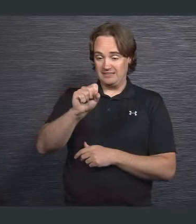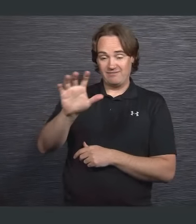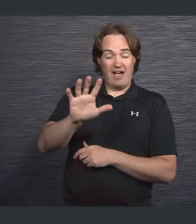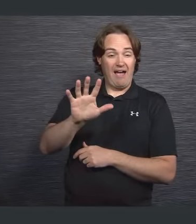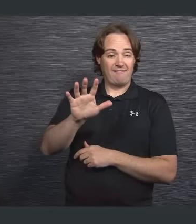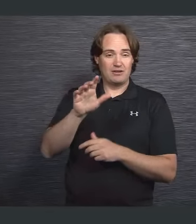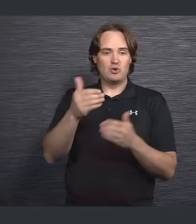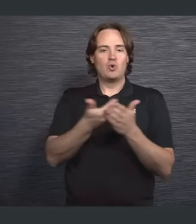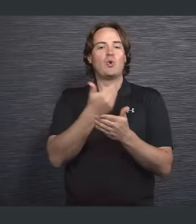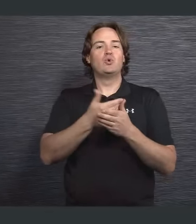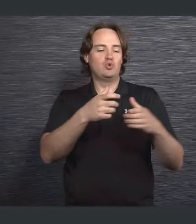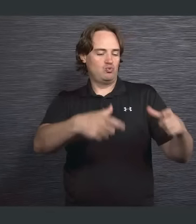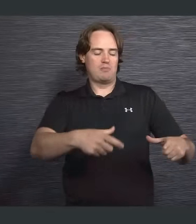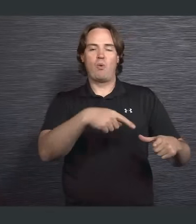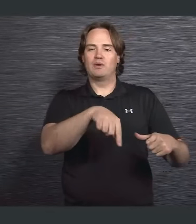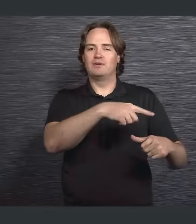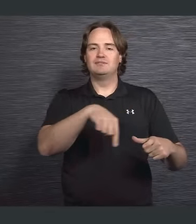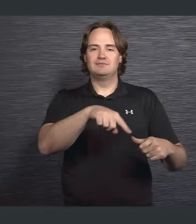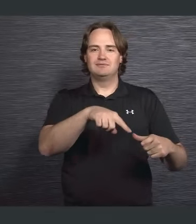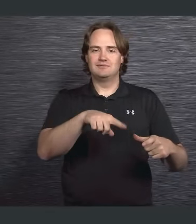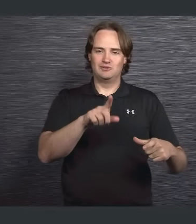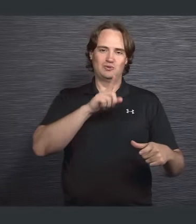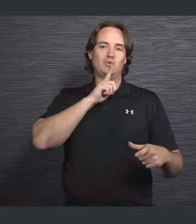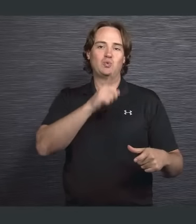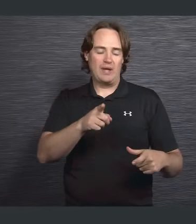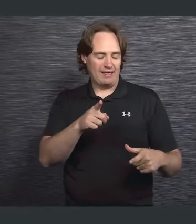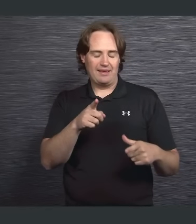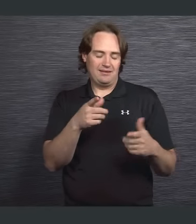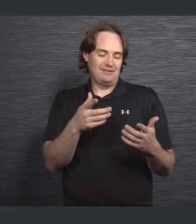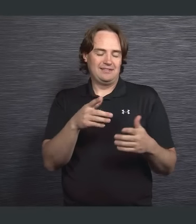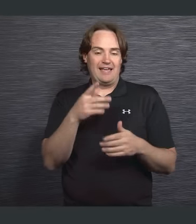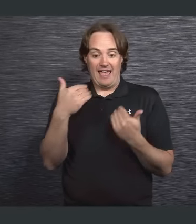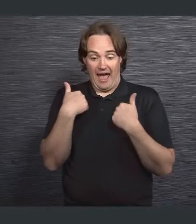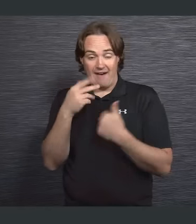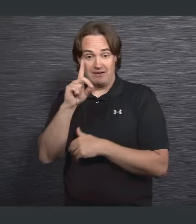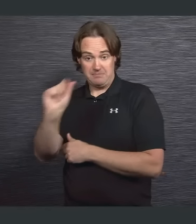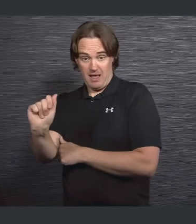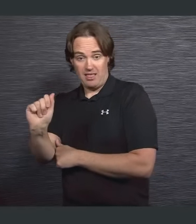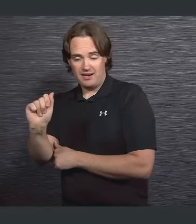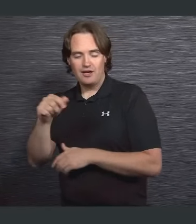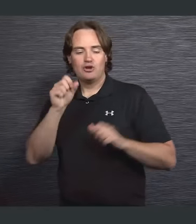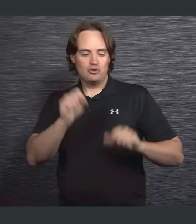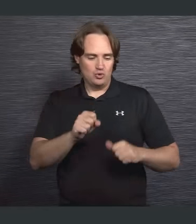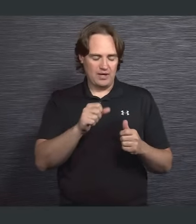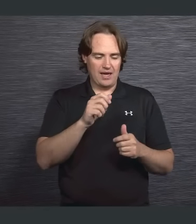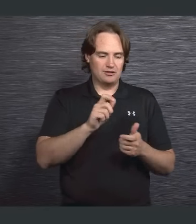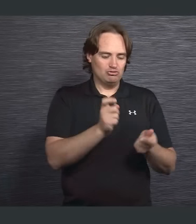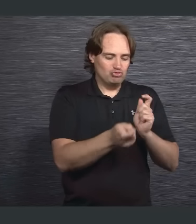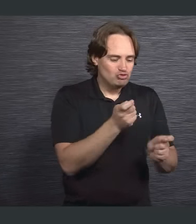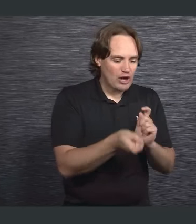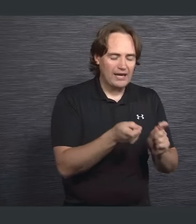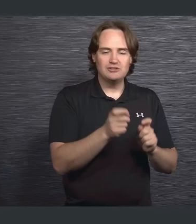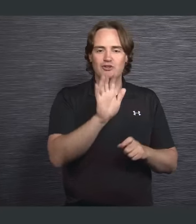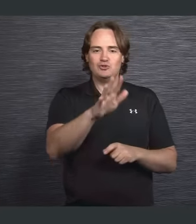It's a true canvas that enables many gamers with disabilities to craft their own play experience.